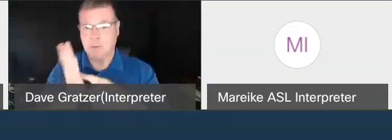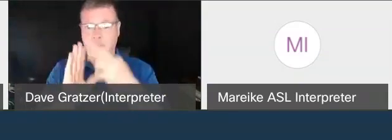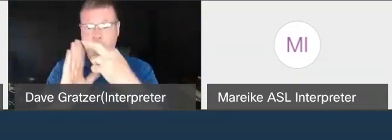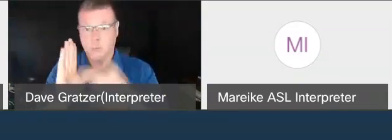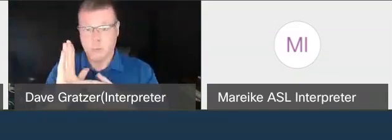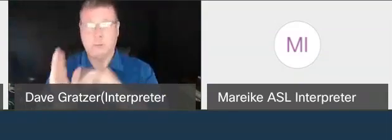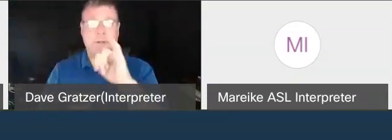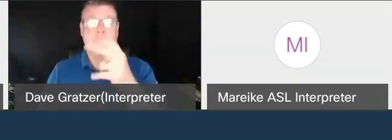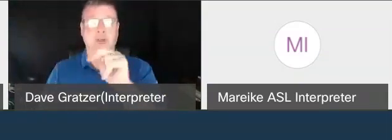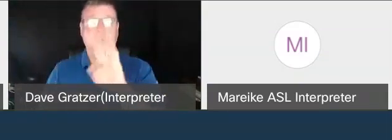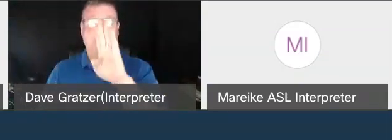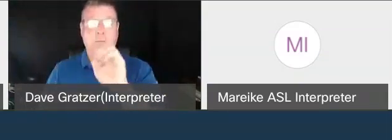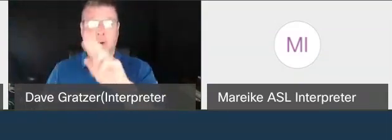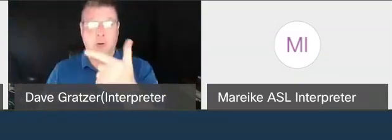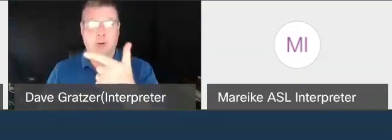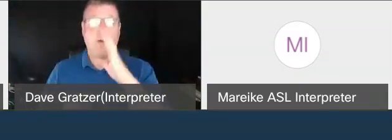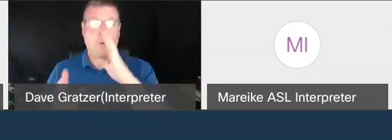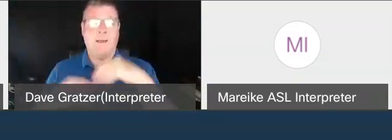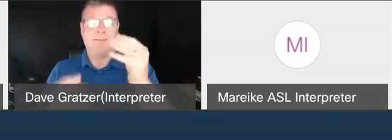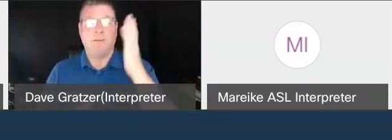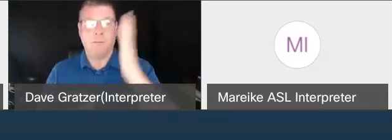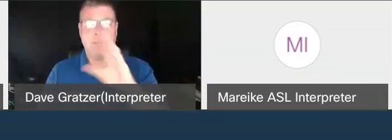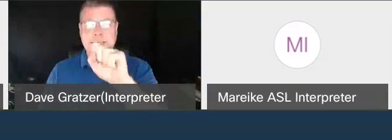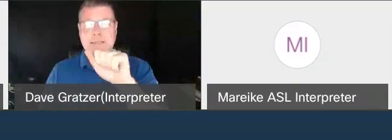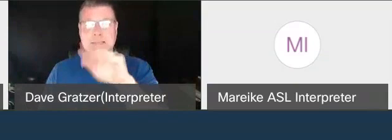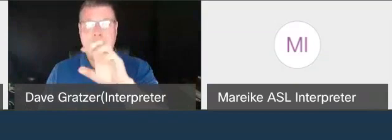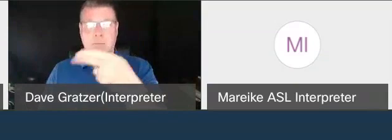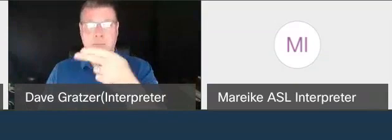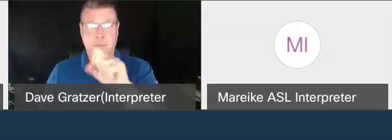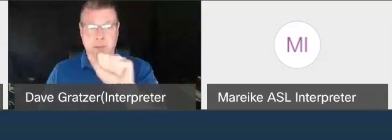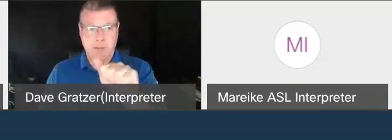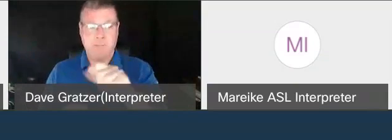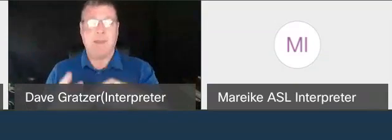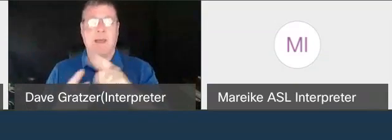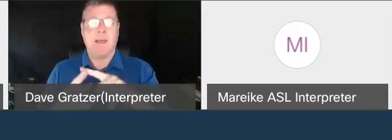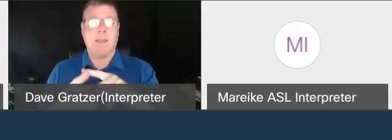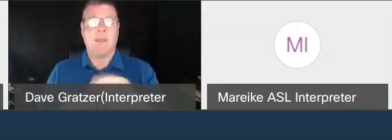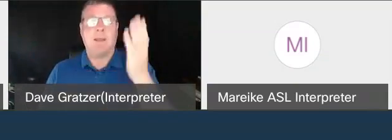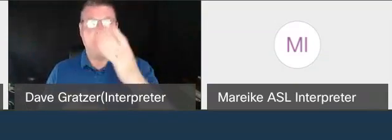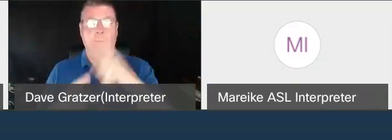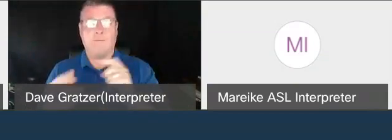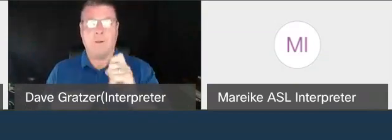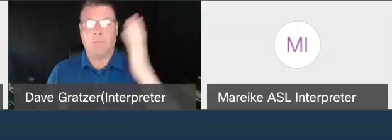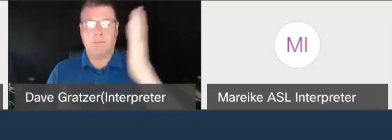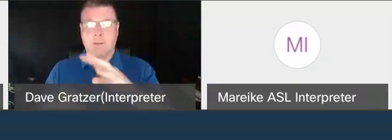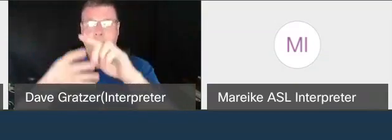Jon Berg, from SAMHSA, will be giving some opening remarks, and then the presentations from our speakers will follow.